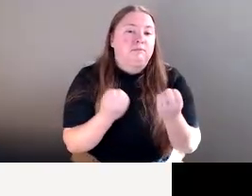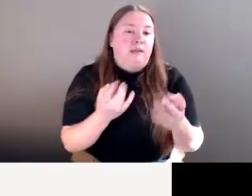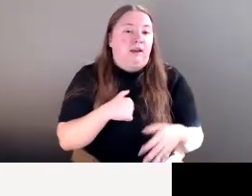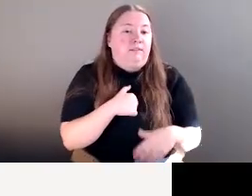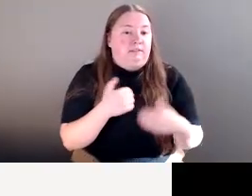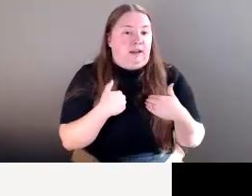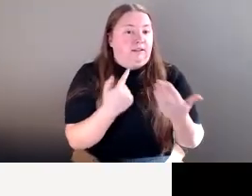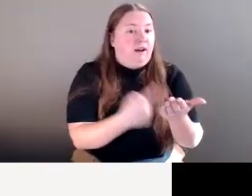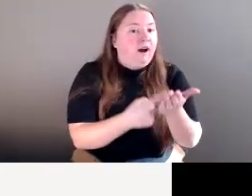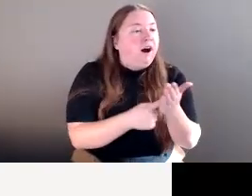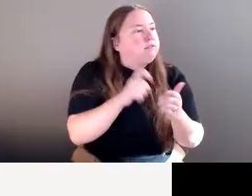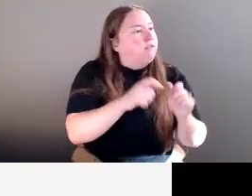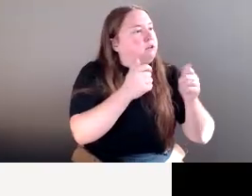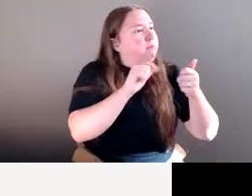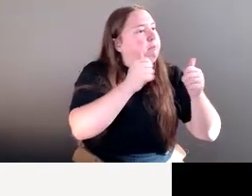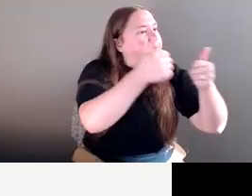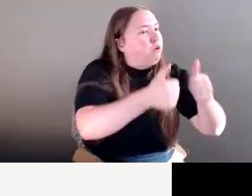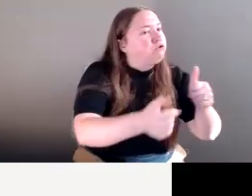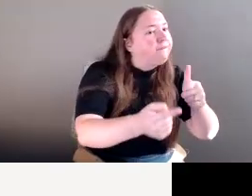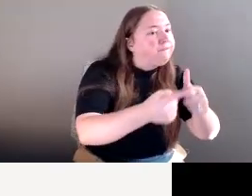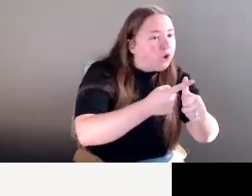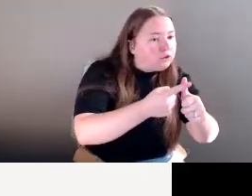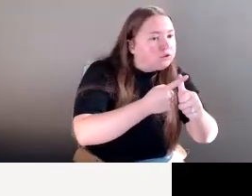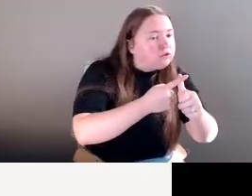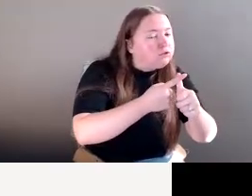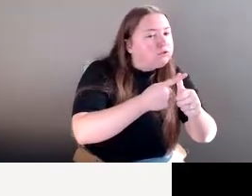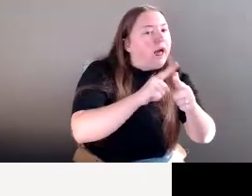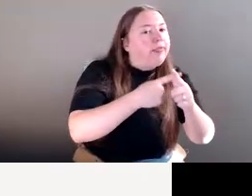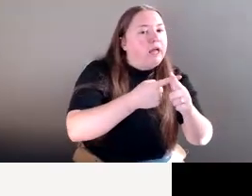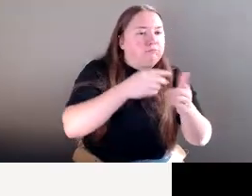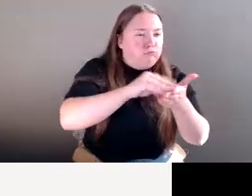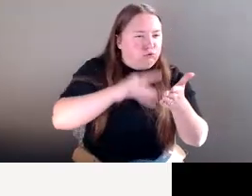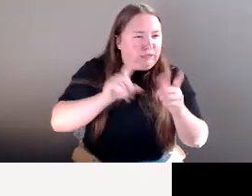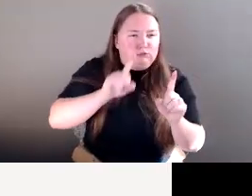have to post their initial post, and then they have to reply to their peers